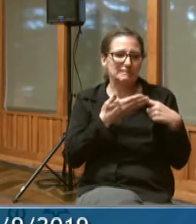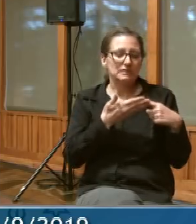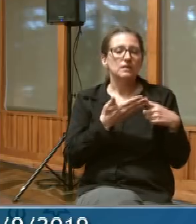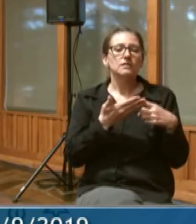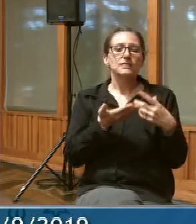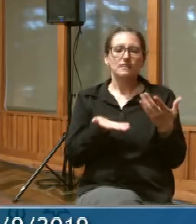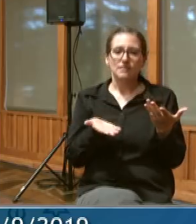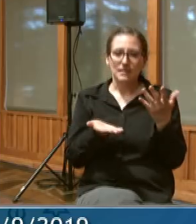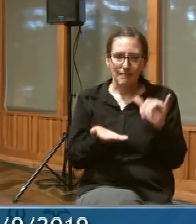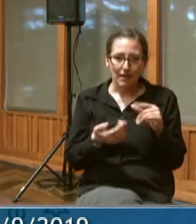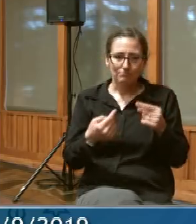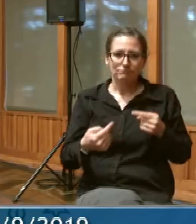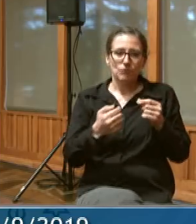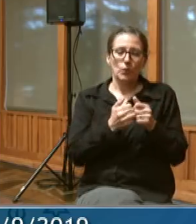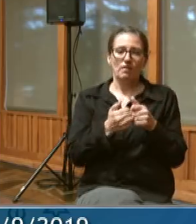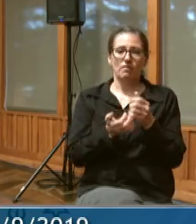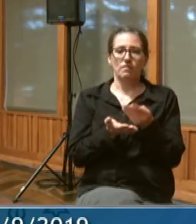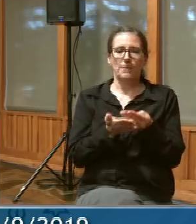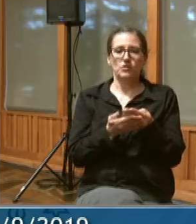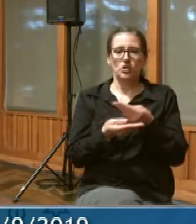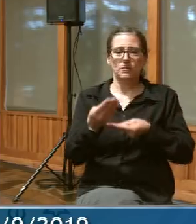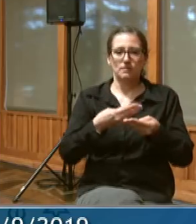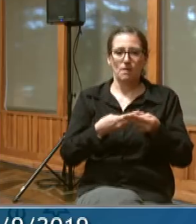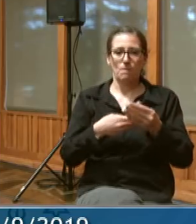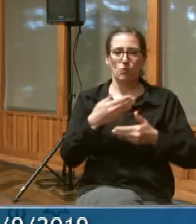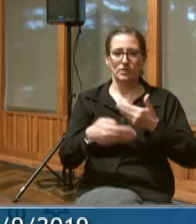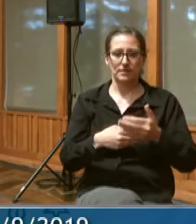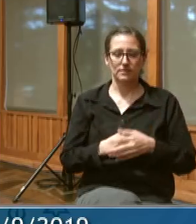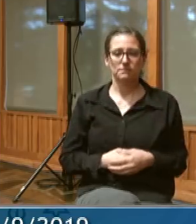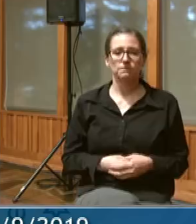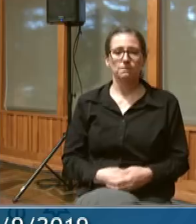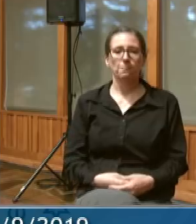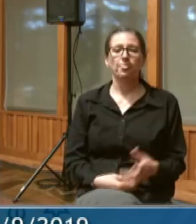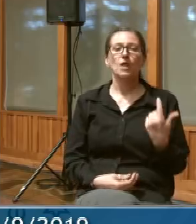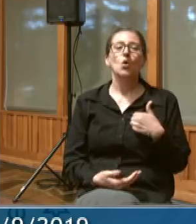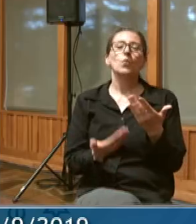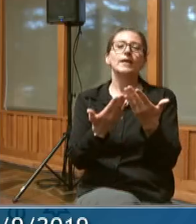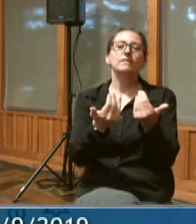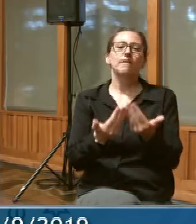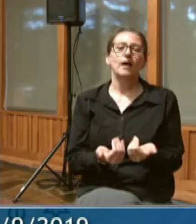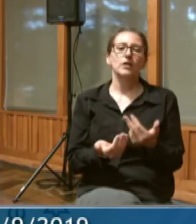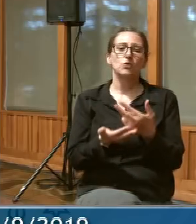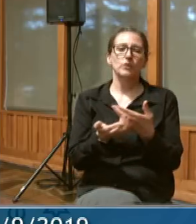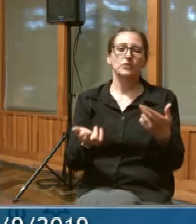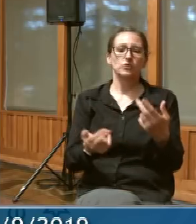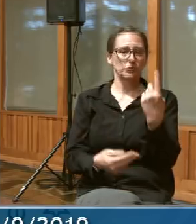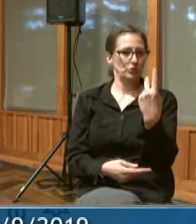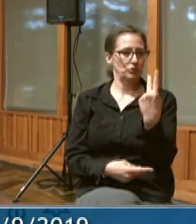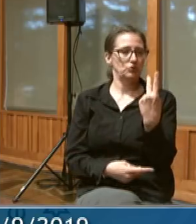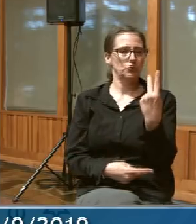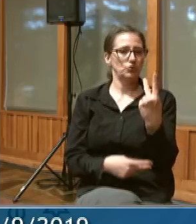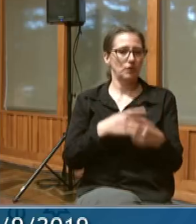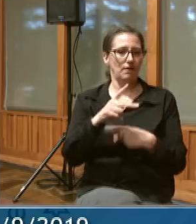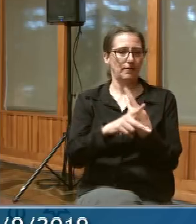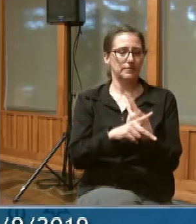STRUCTURAL BUDGET DEFICIT AROUND $6. MILLION. THAT IS PART OF WHAT IS BEING WRESTLED WITH NOW WITH THE BUDGET PROCESS.